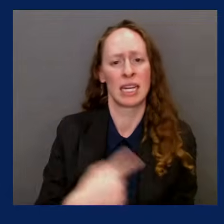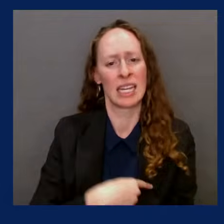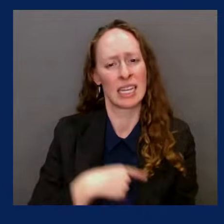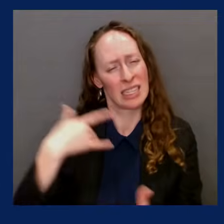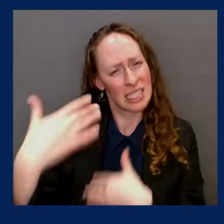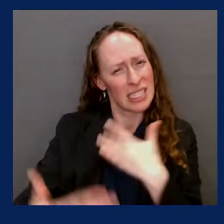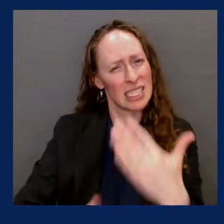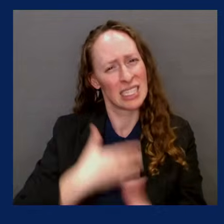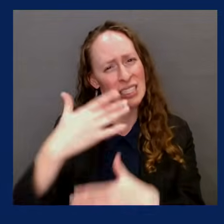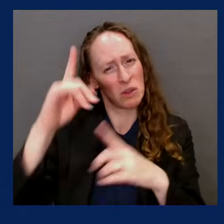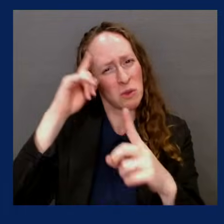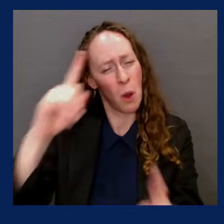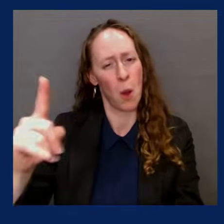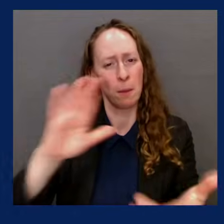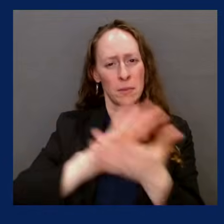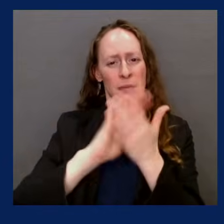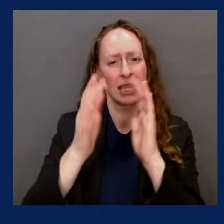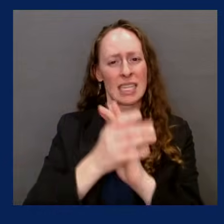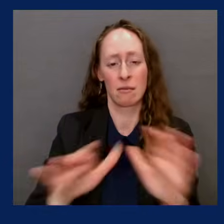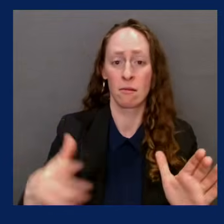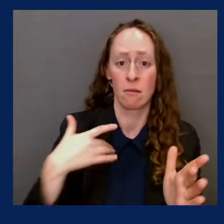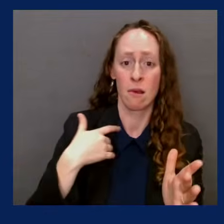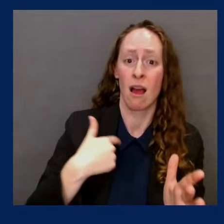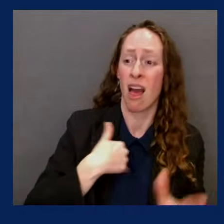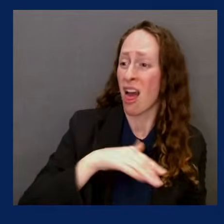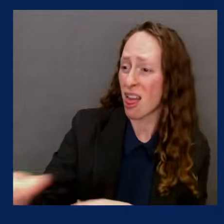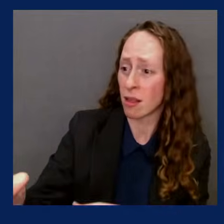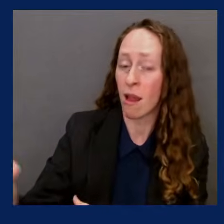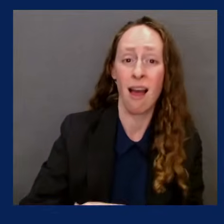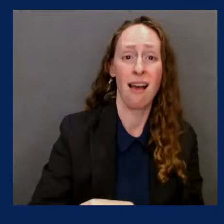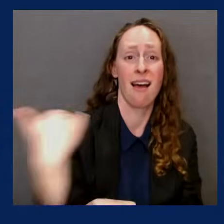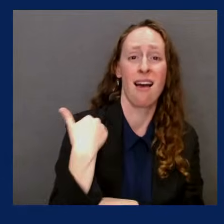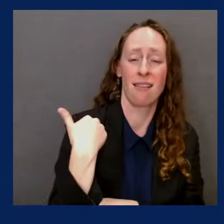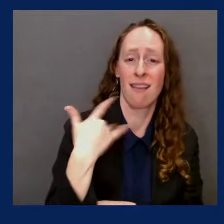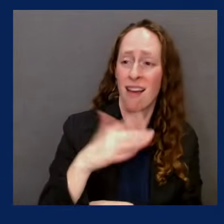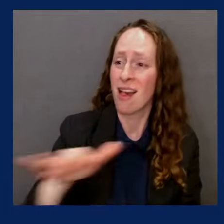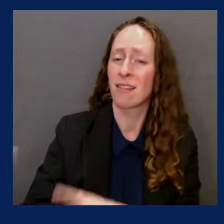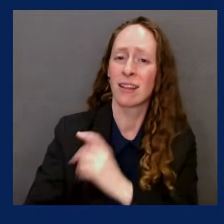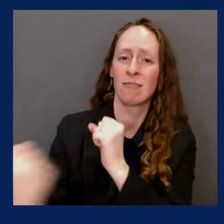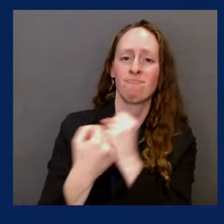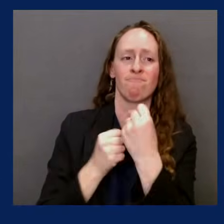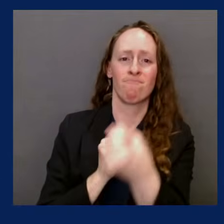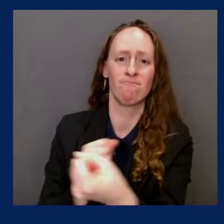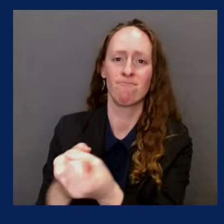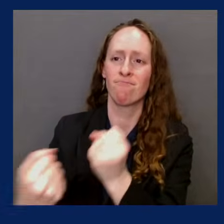Australians and Americans share a rich history, but we always have our eye on the future.